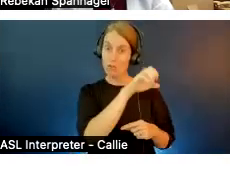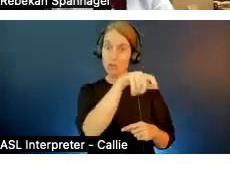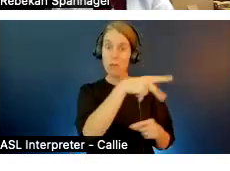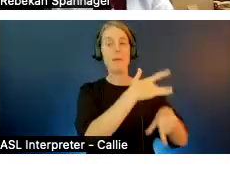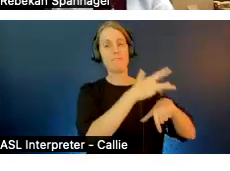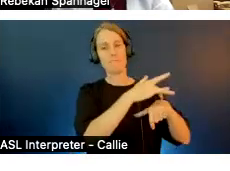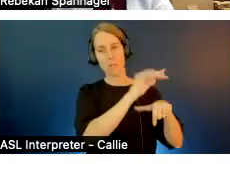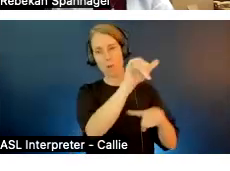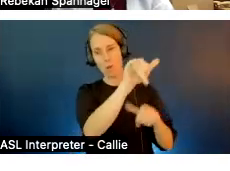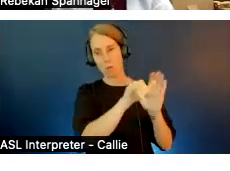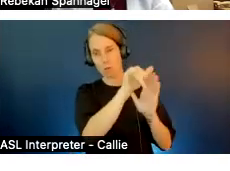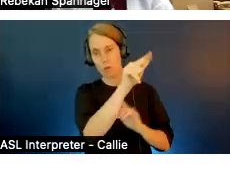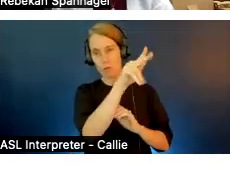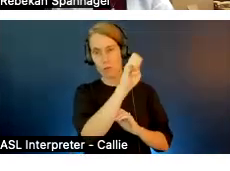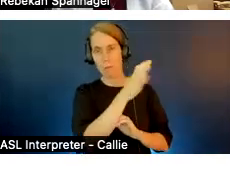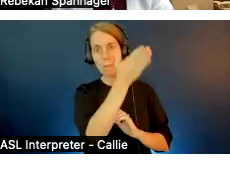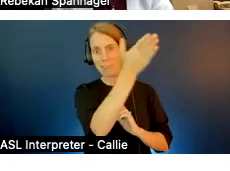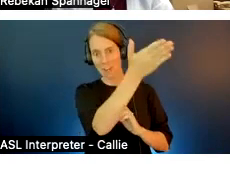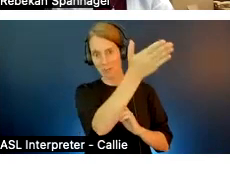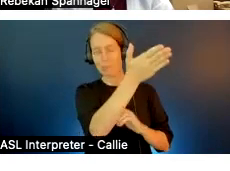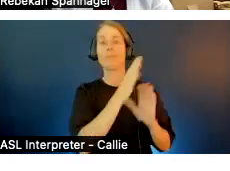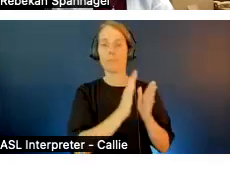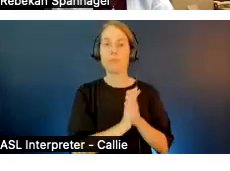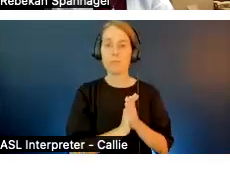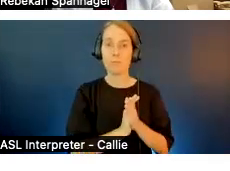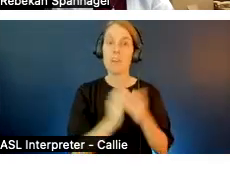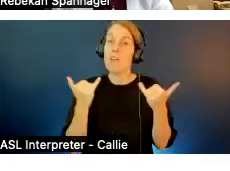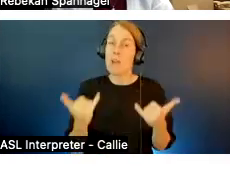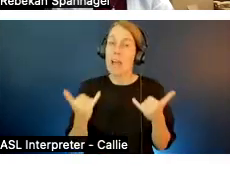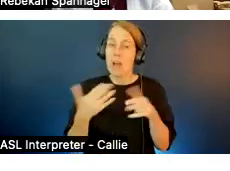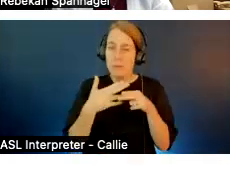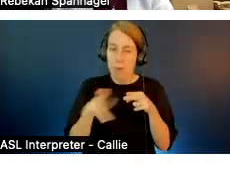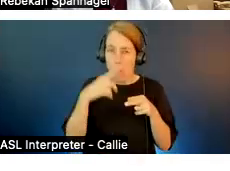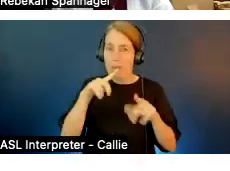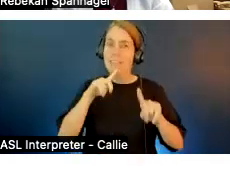poll this is just to allow our funders to know who is coming to our sessions if you don't mind